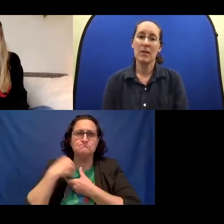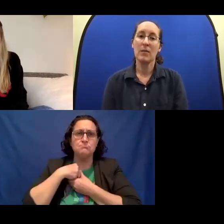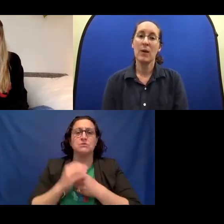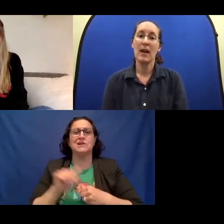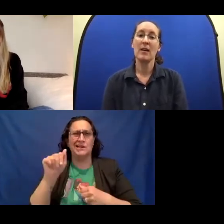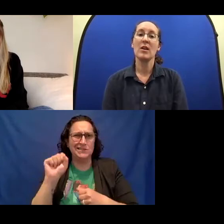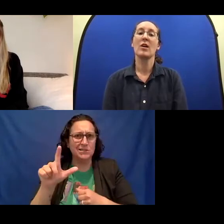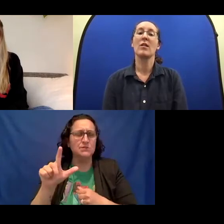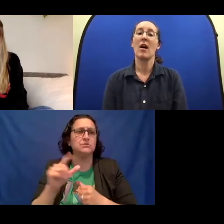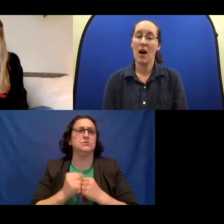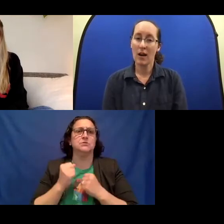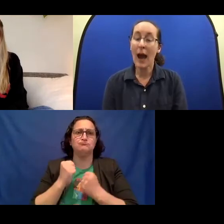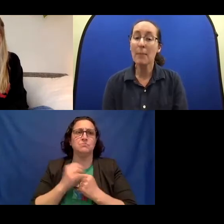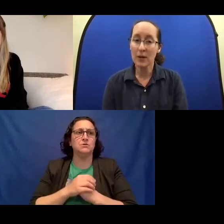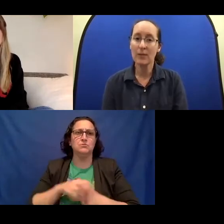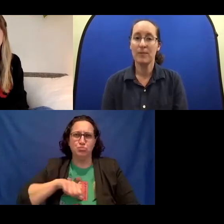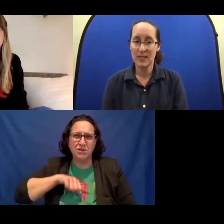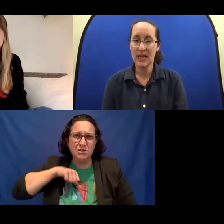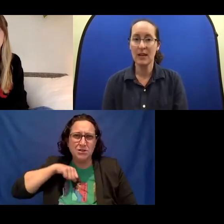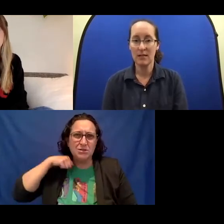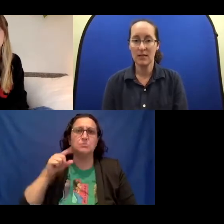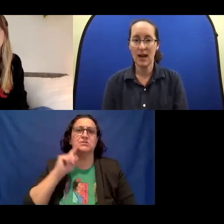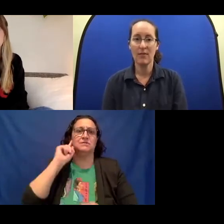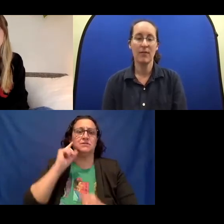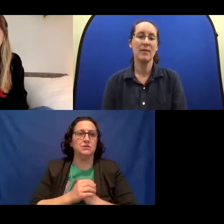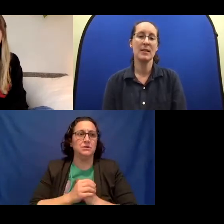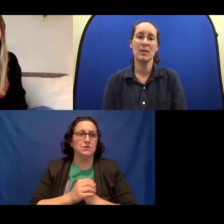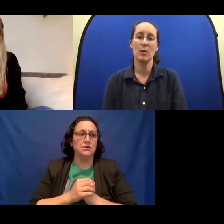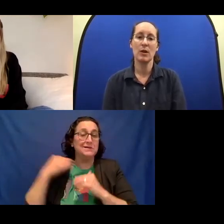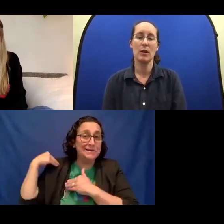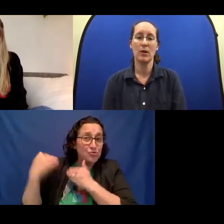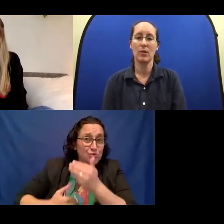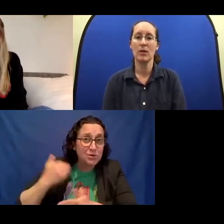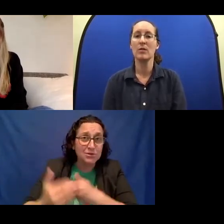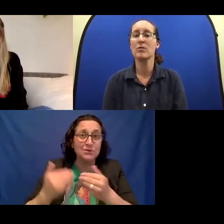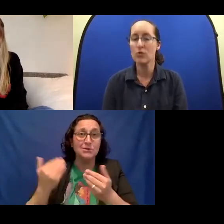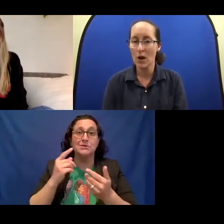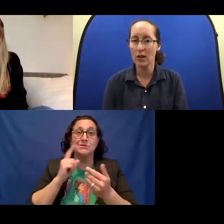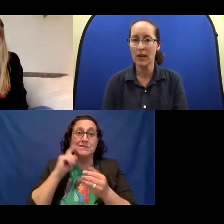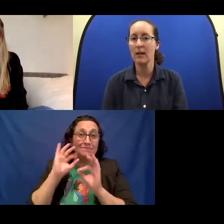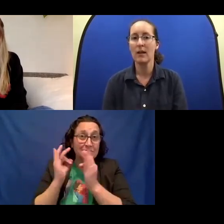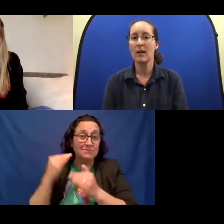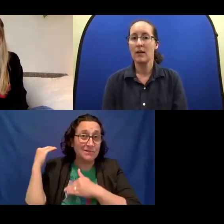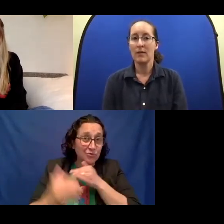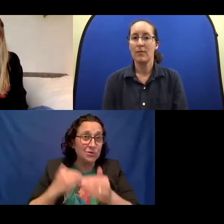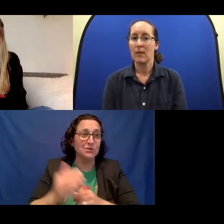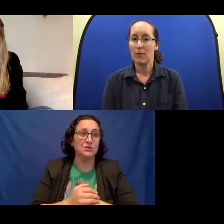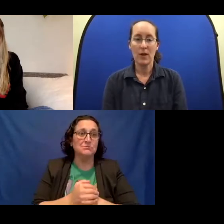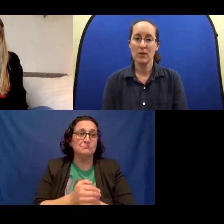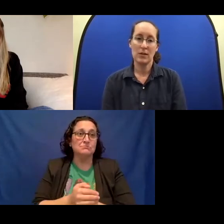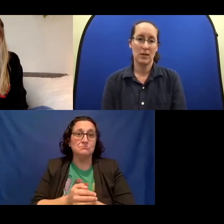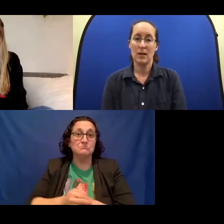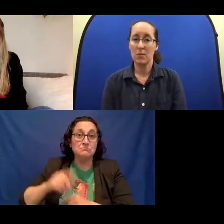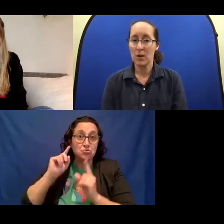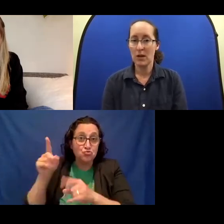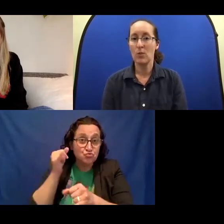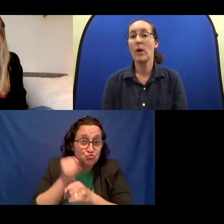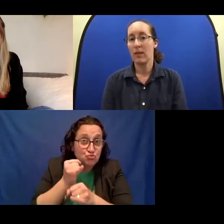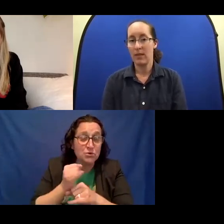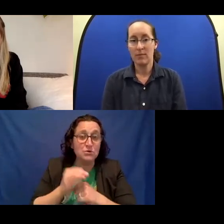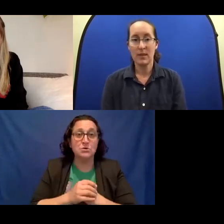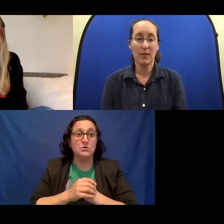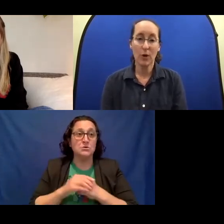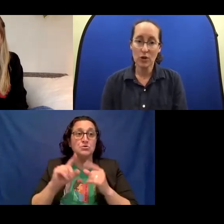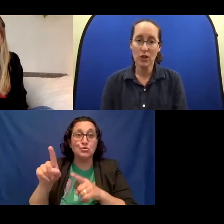when you're a capital D deaf, that's someone who strongly feels in communion with the deaf culture,